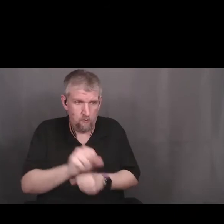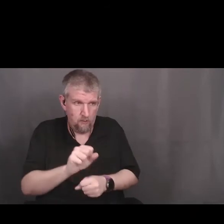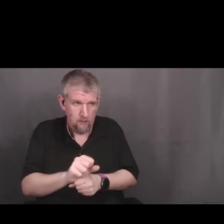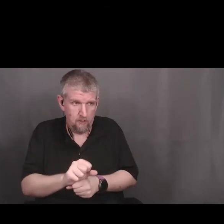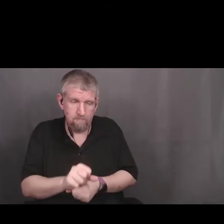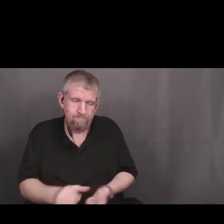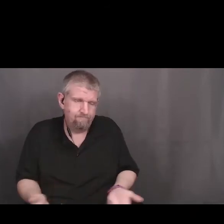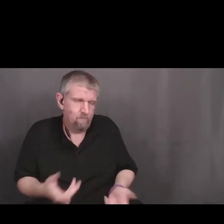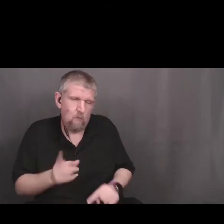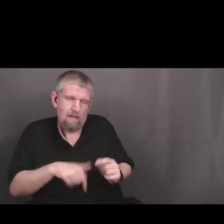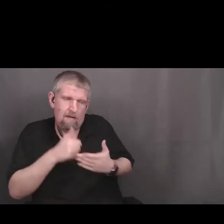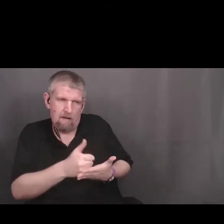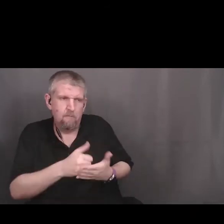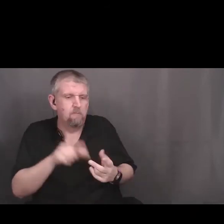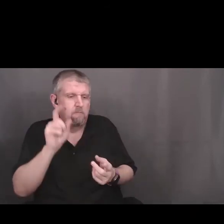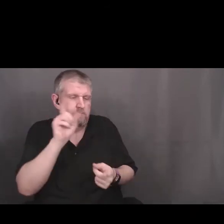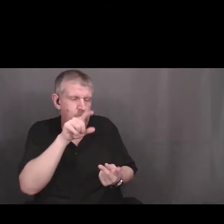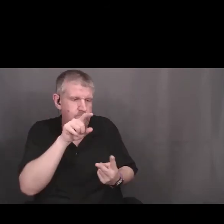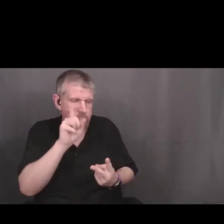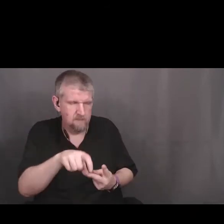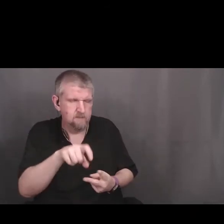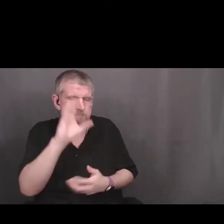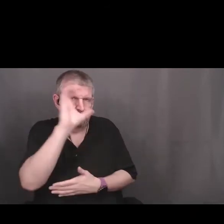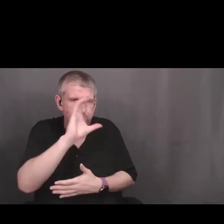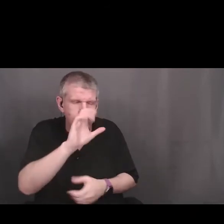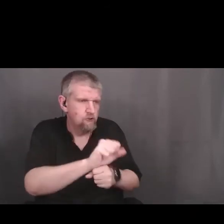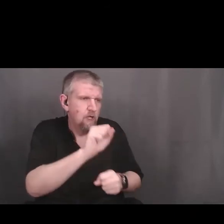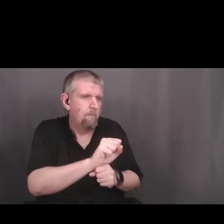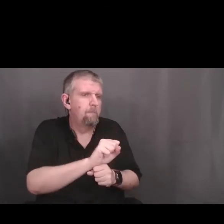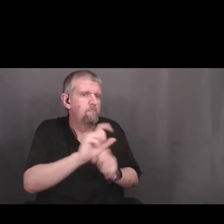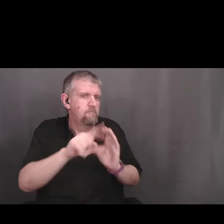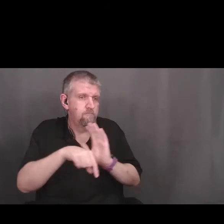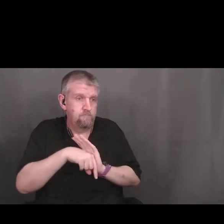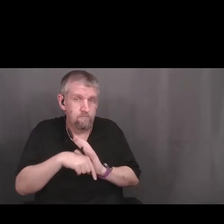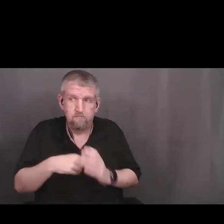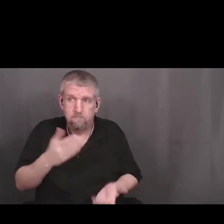you have to be looking for work, and looking for it could be I'm planning on going to college